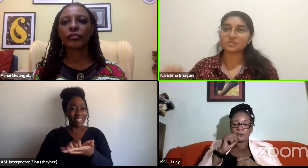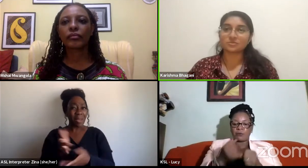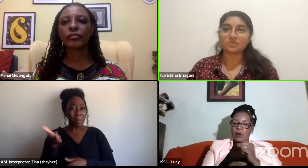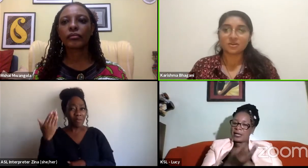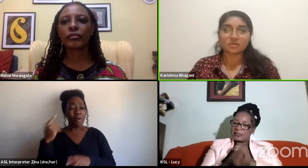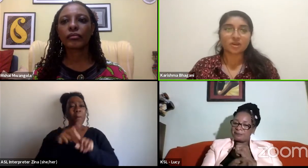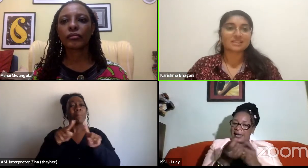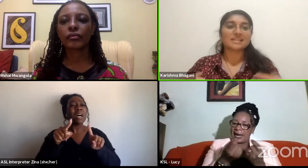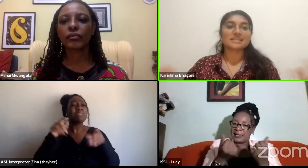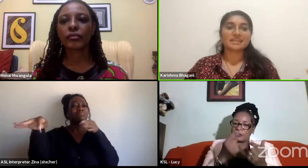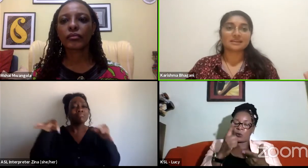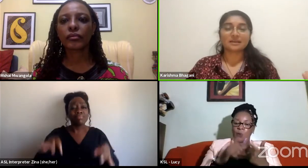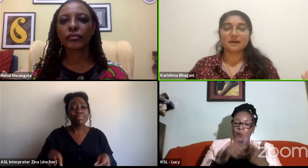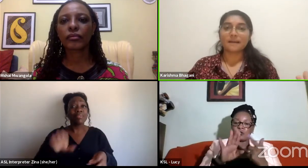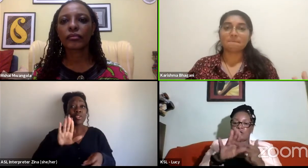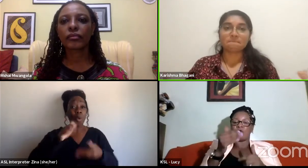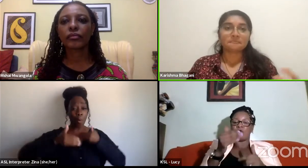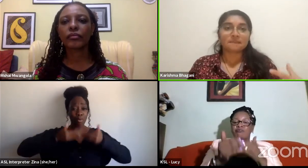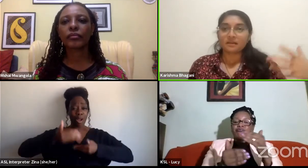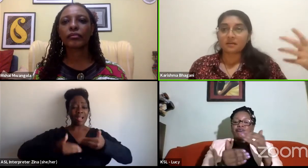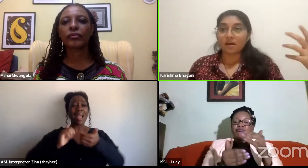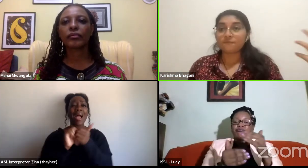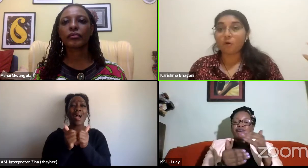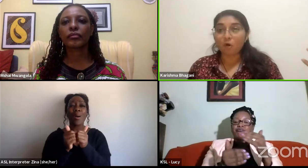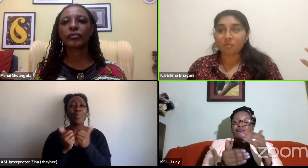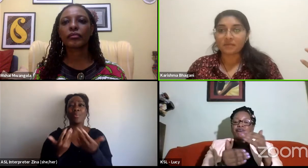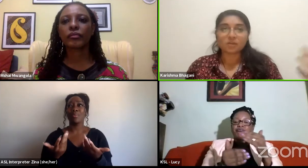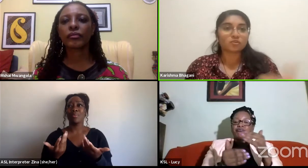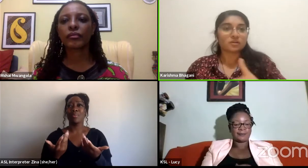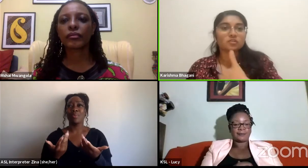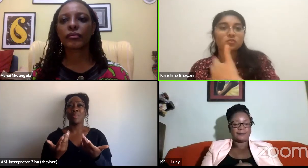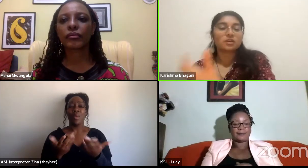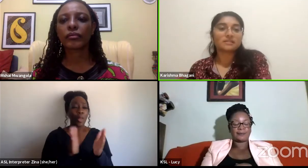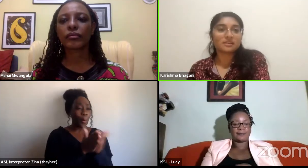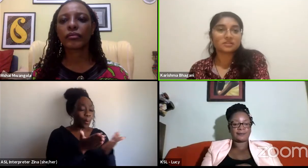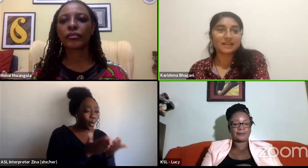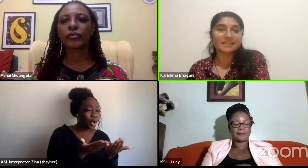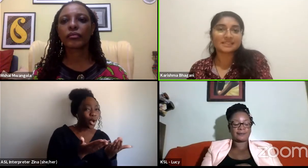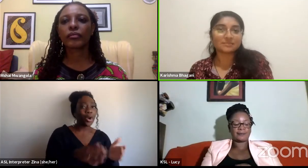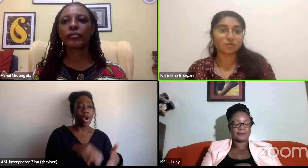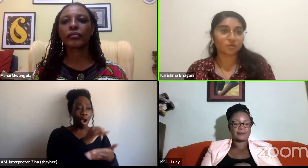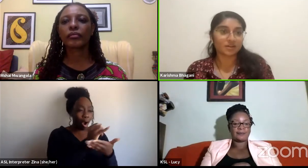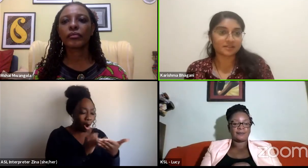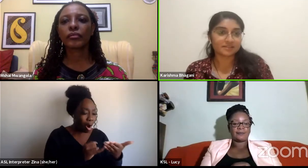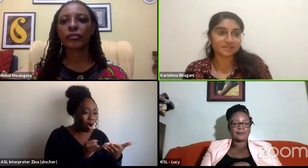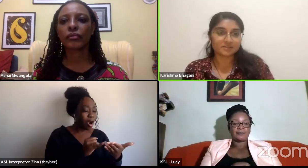to translating a form into a story that is accessible to audiences